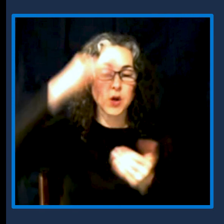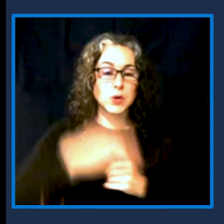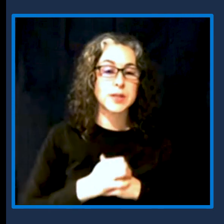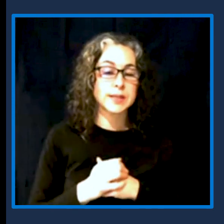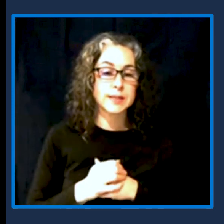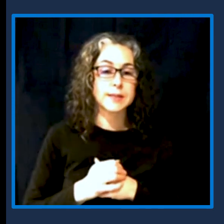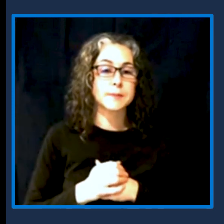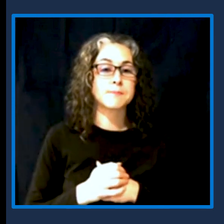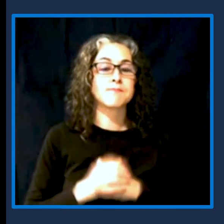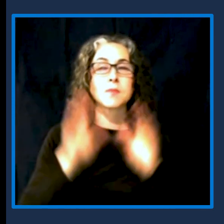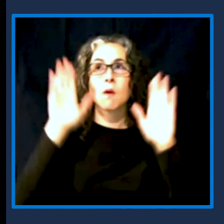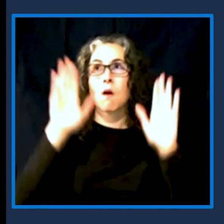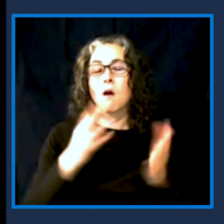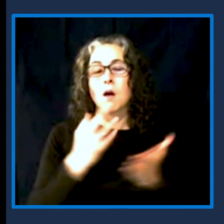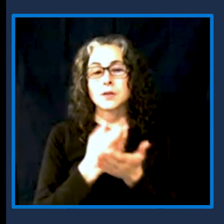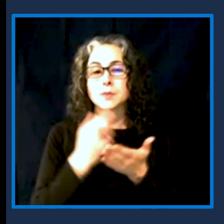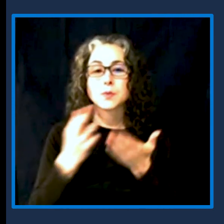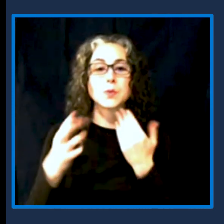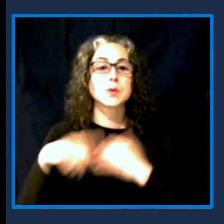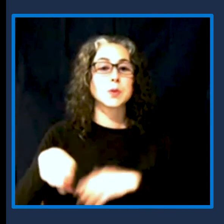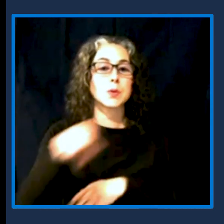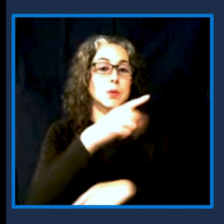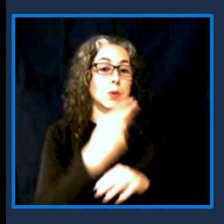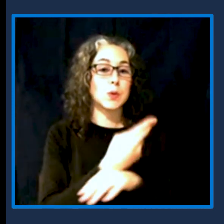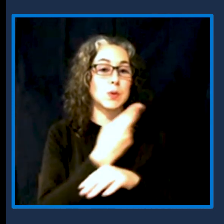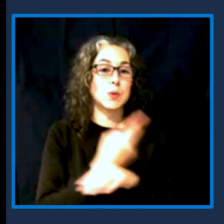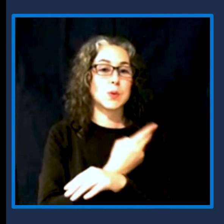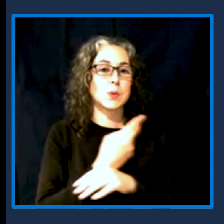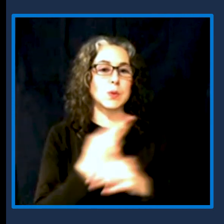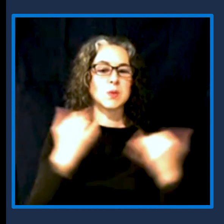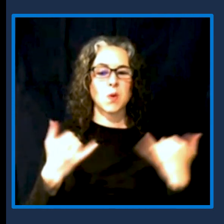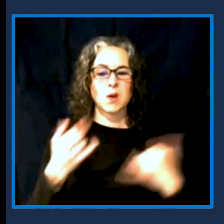resources to use especially while we're in kind of a hybrid learning environment